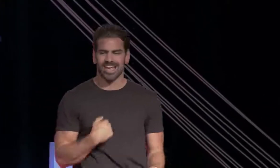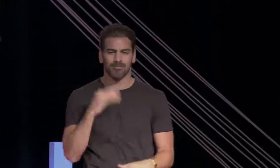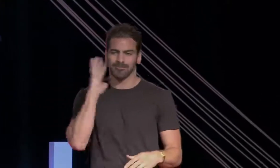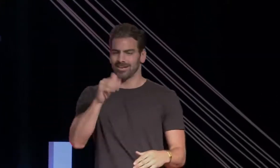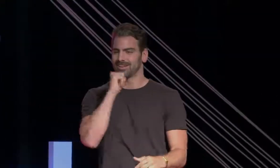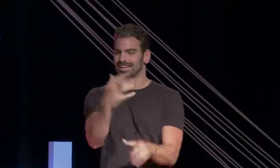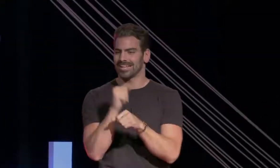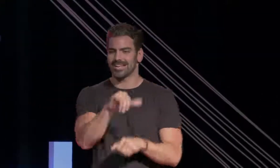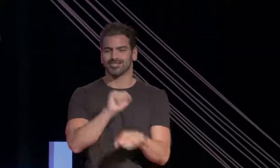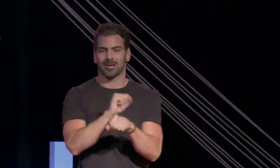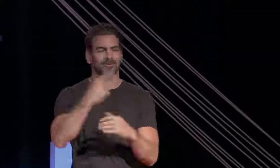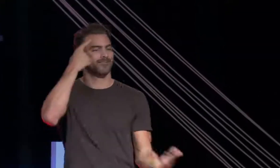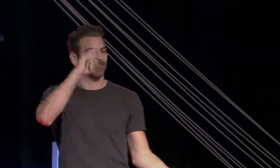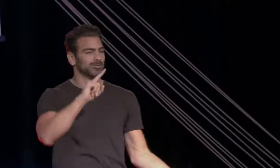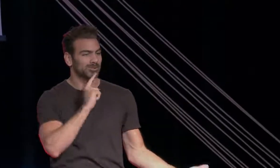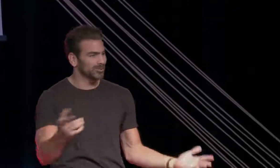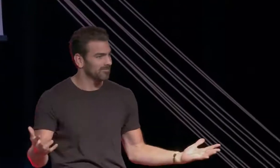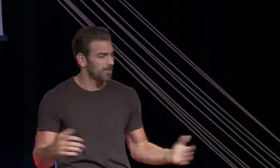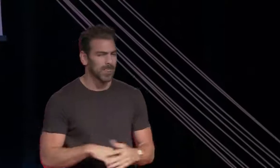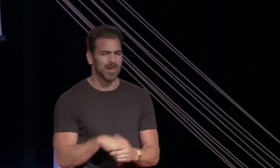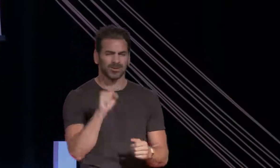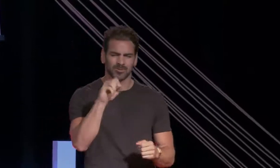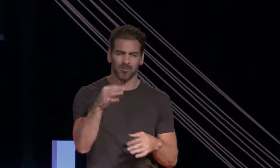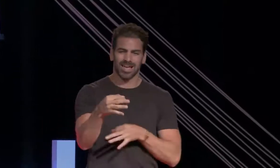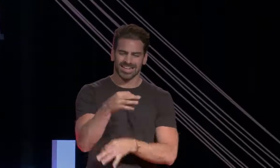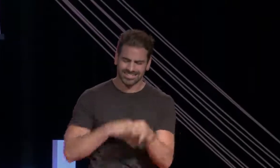therefore creating a negative outcome and i'm certain i wouldn't get that job